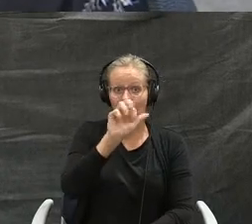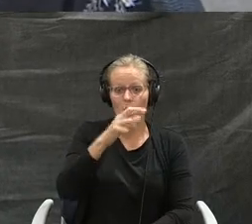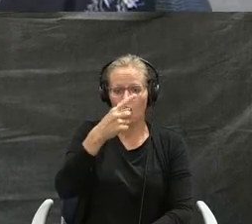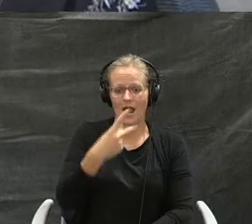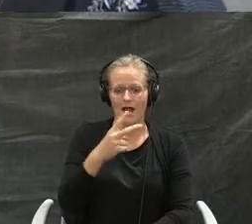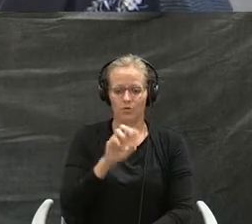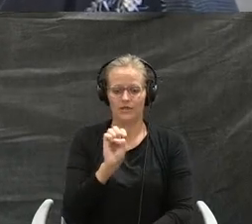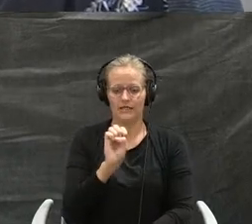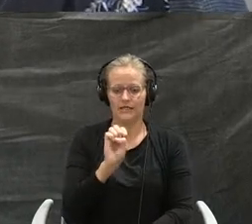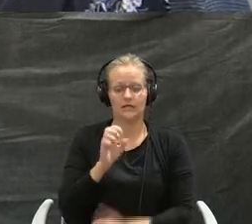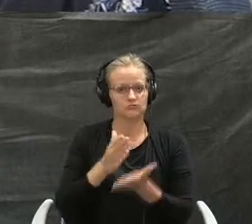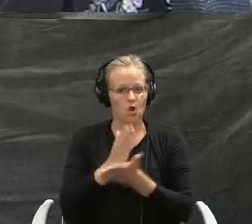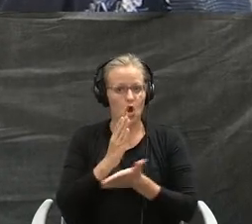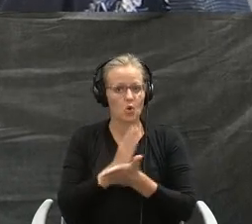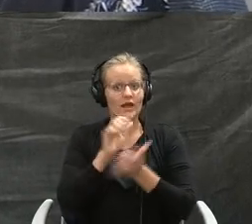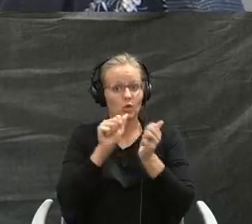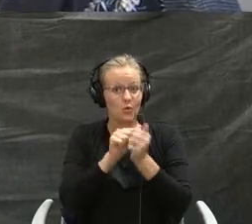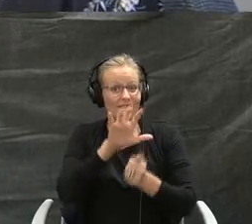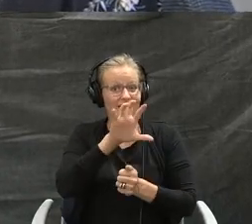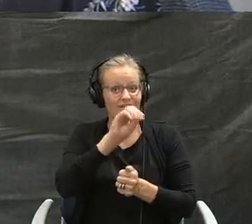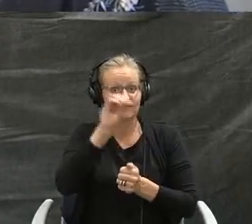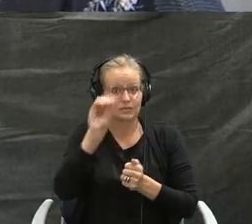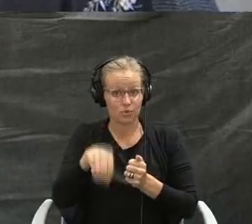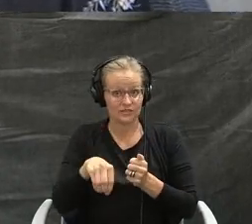at a time, social distancing would not be guaranteed.